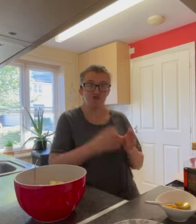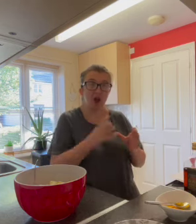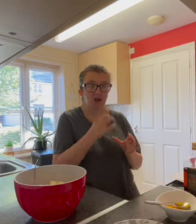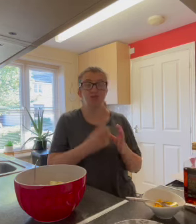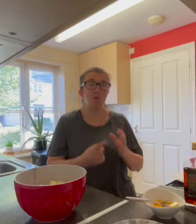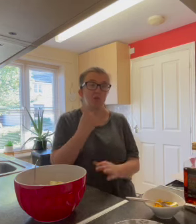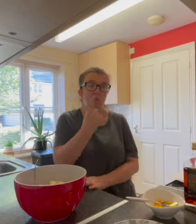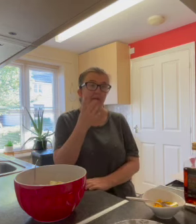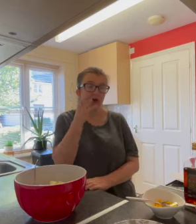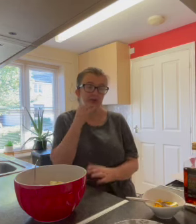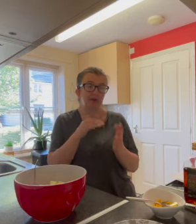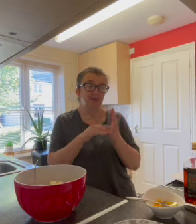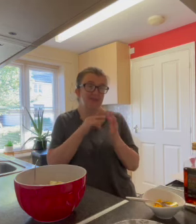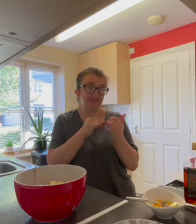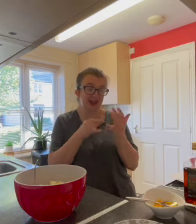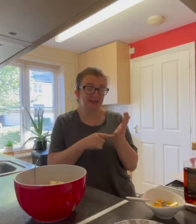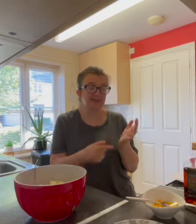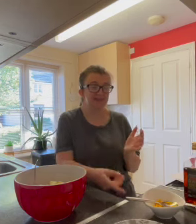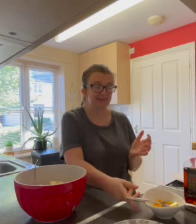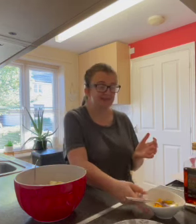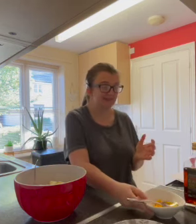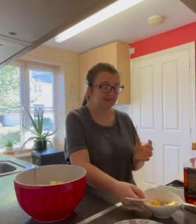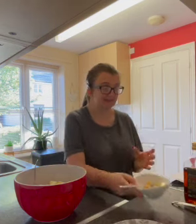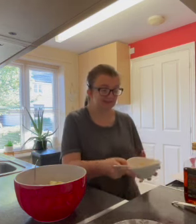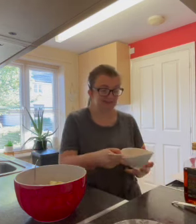1 Grated Orange Zest,